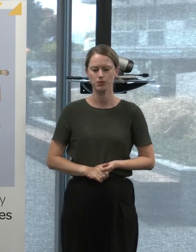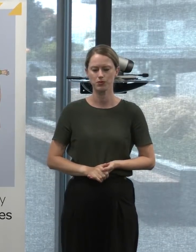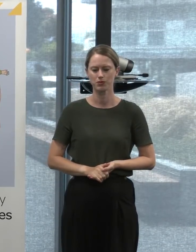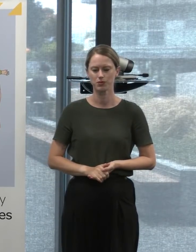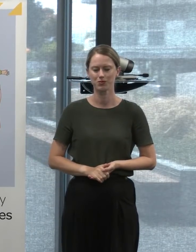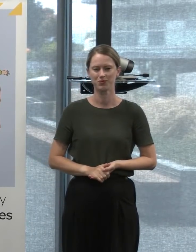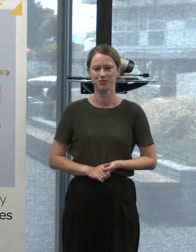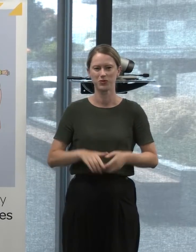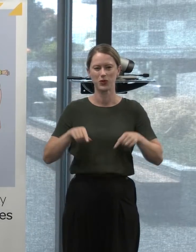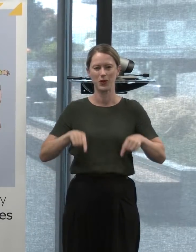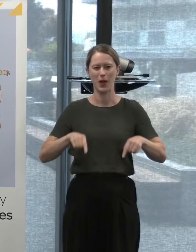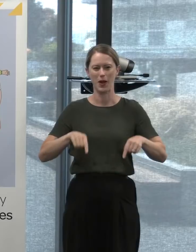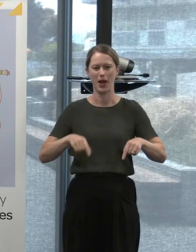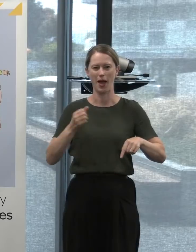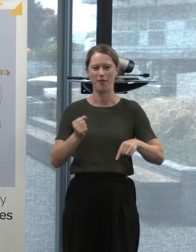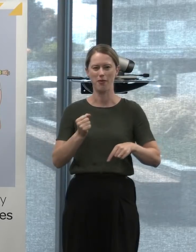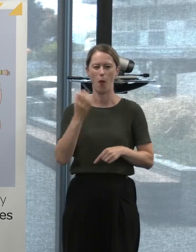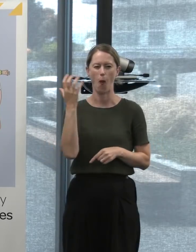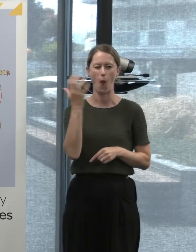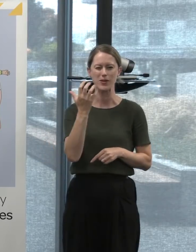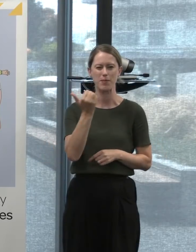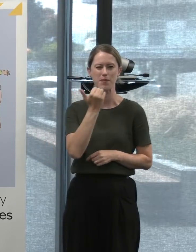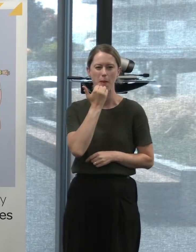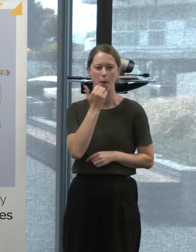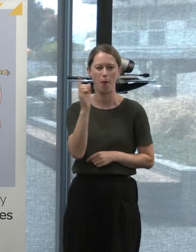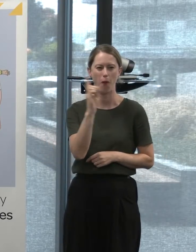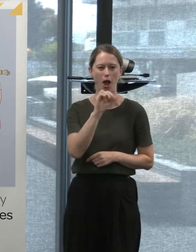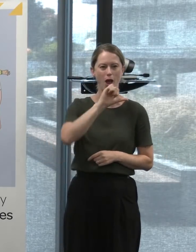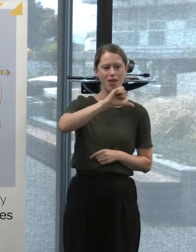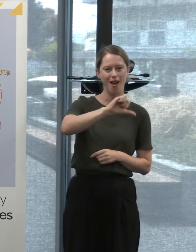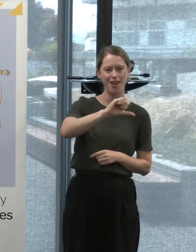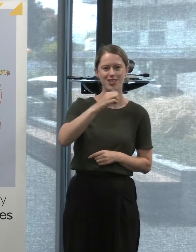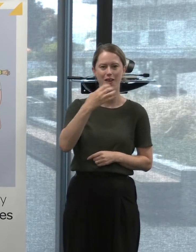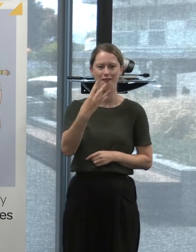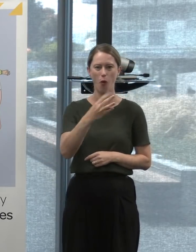This presentation will be captioned live by Ai-Media. Kia ora koutou katoa good afternoon.